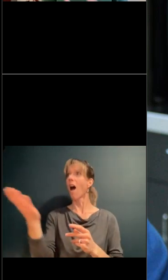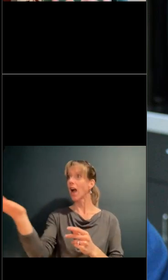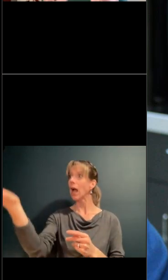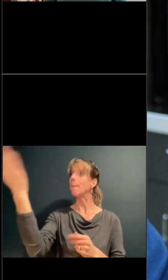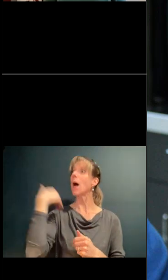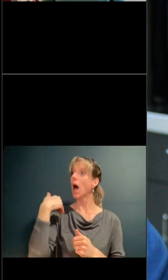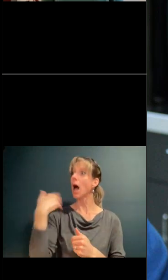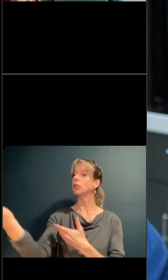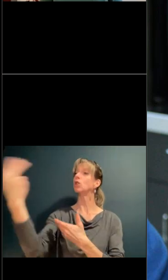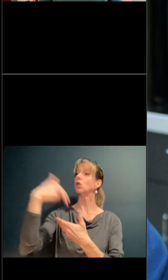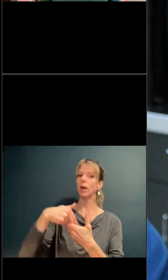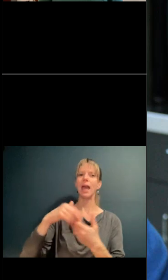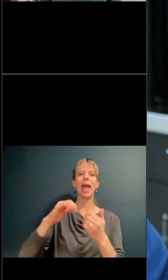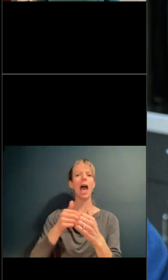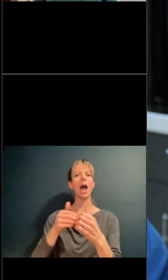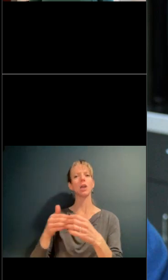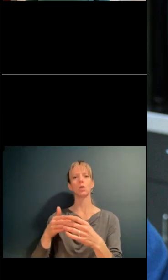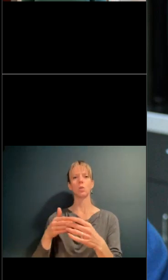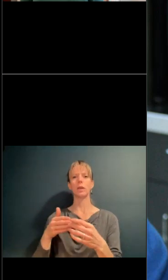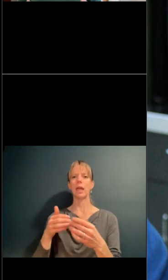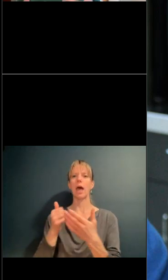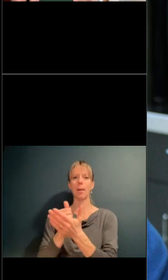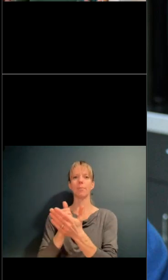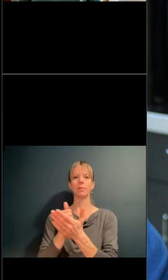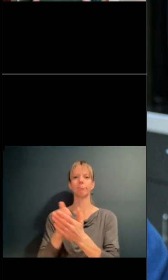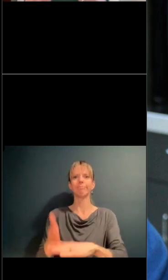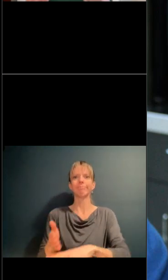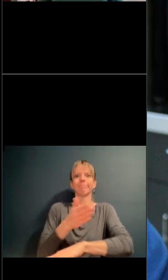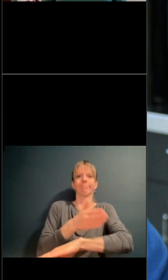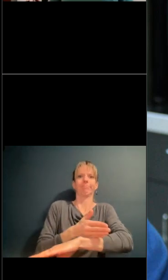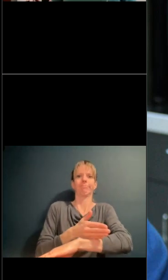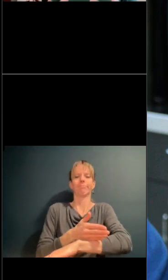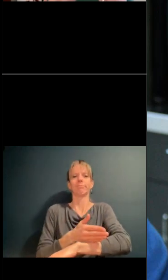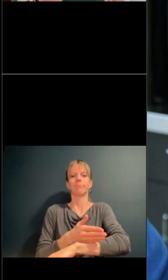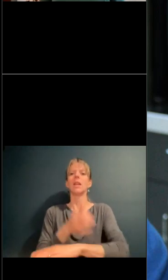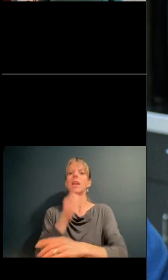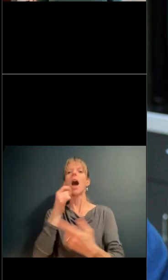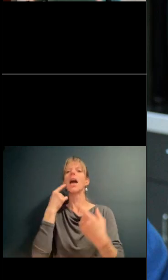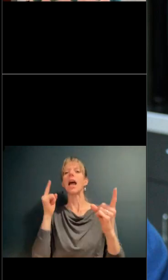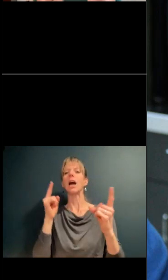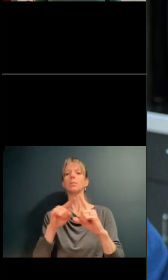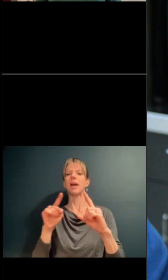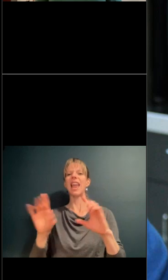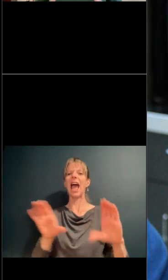How can we guide them in this area? How can we help equip them to feel more confident